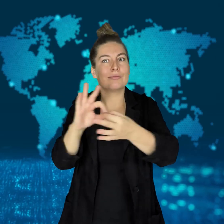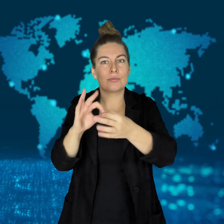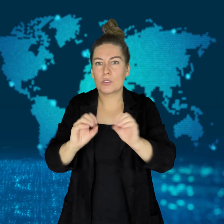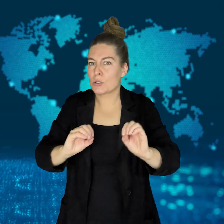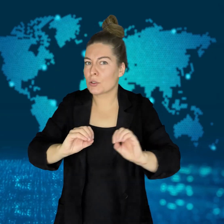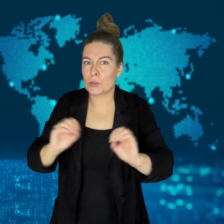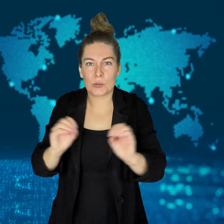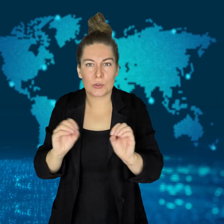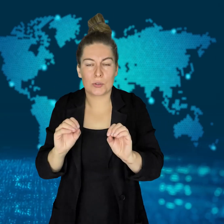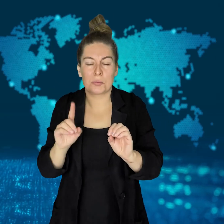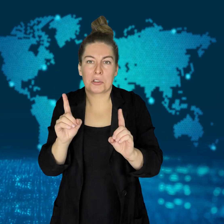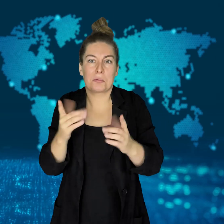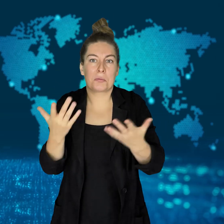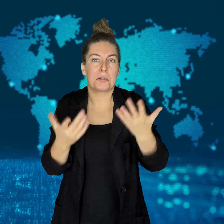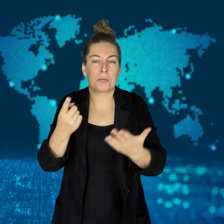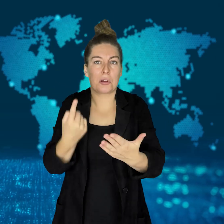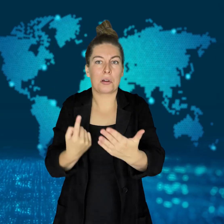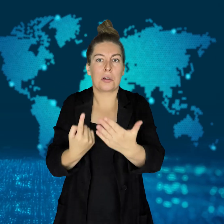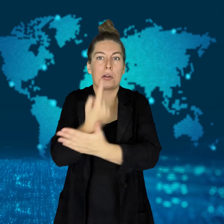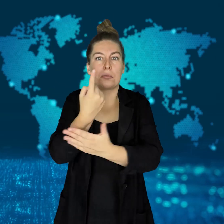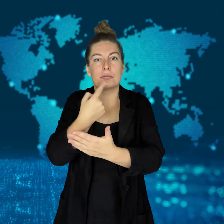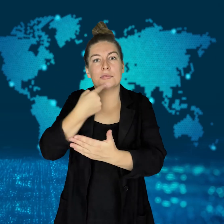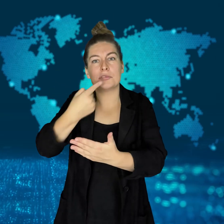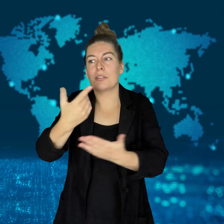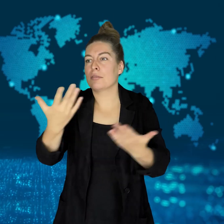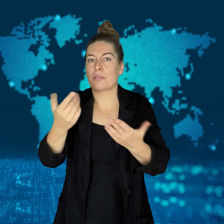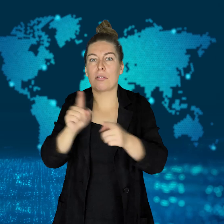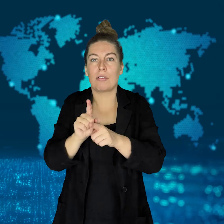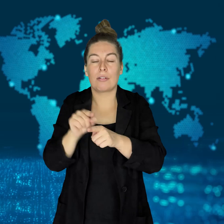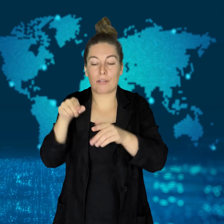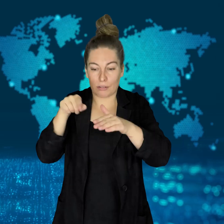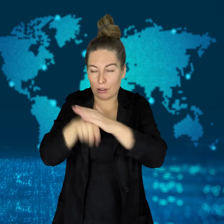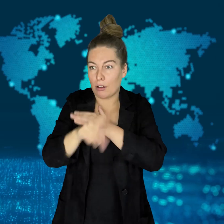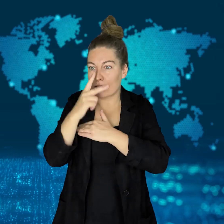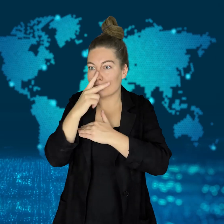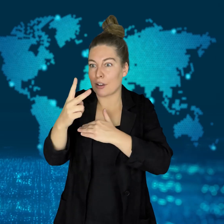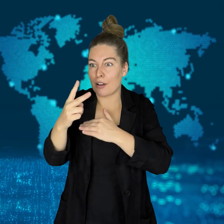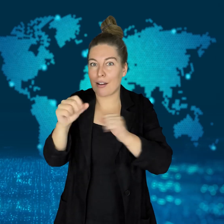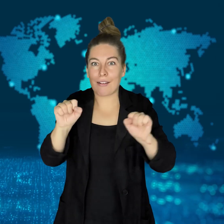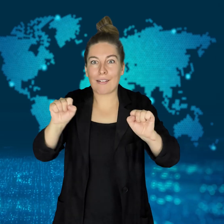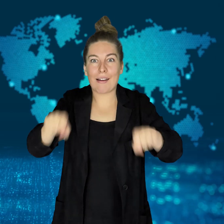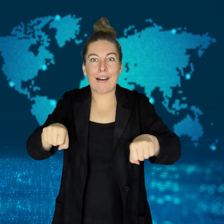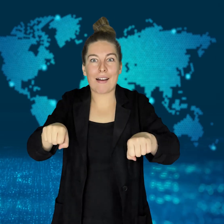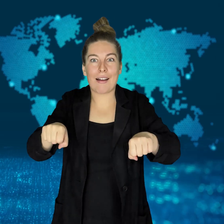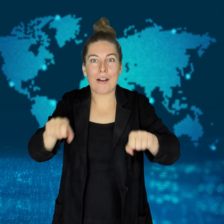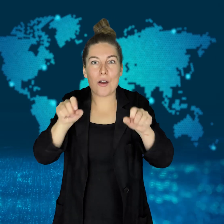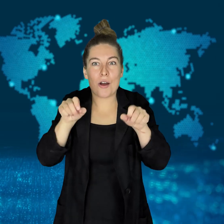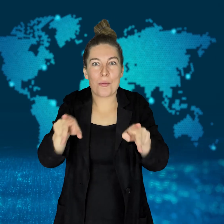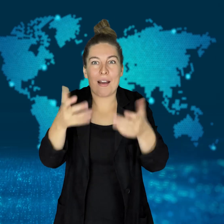The incident is being called an "opportunistic attack."